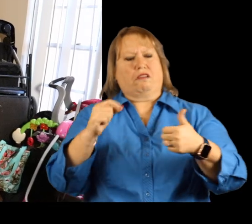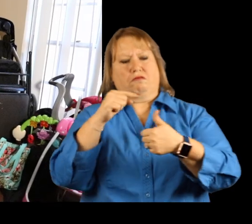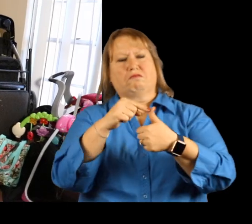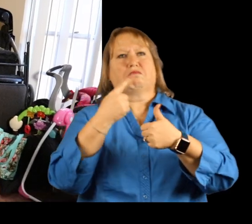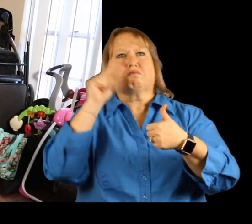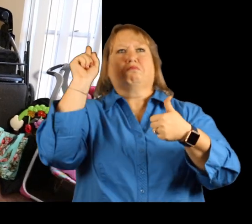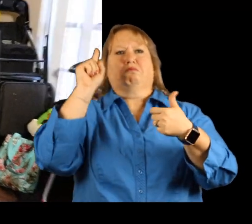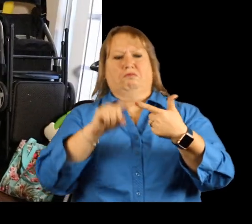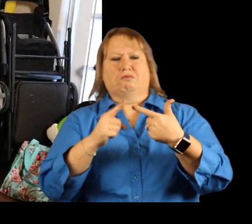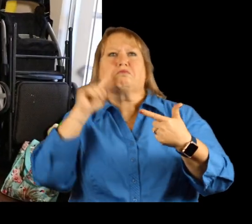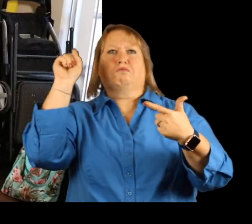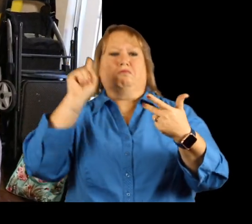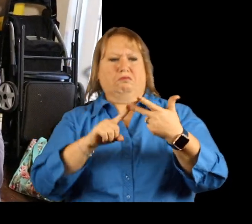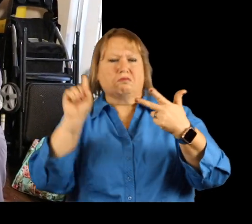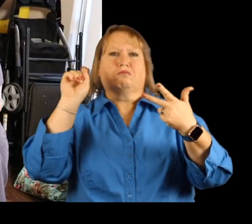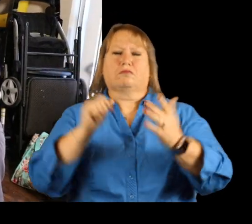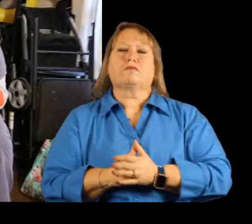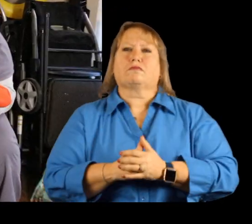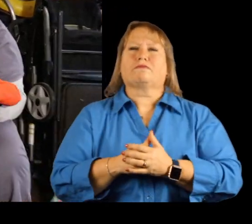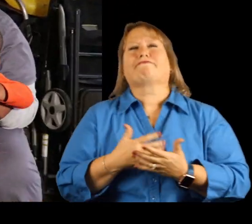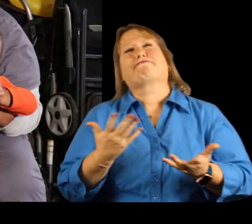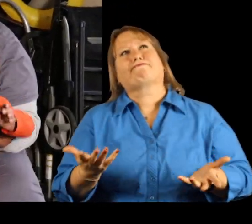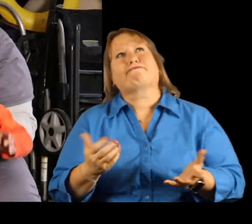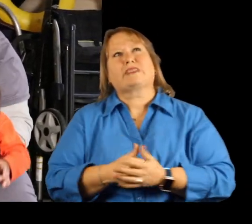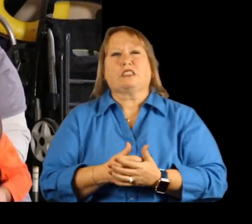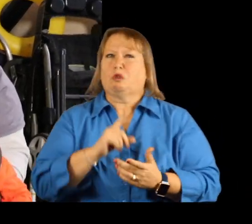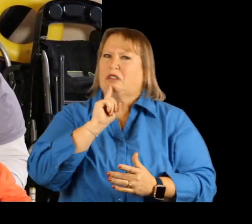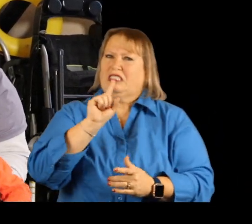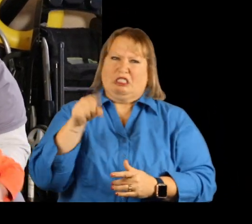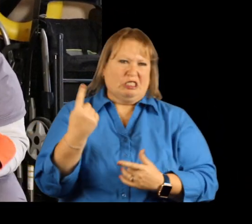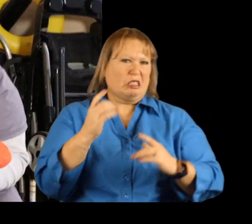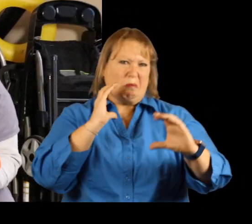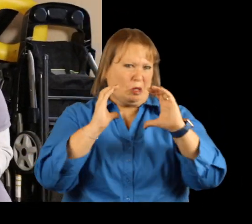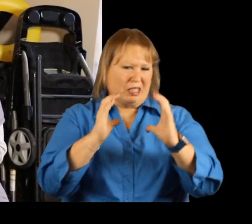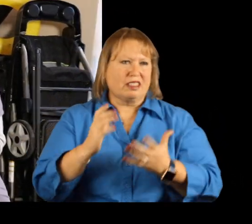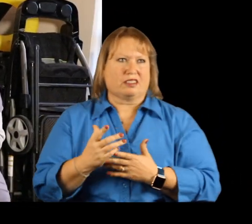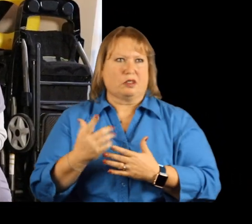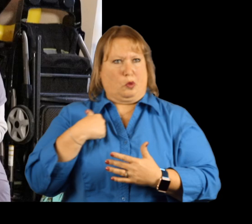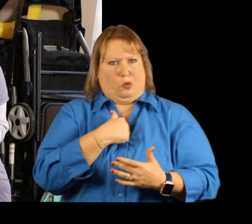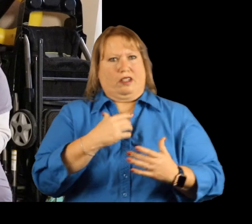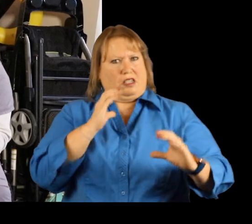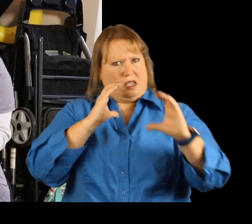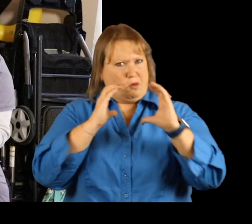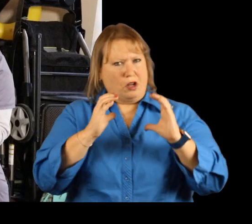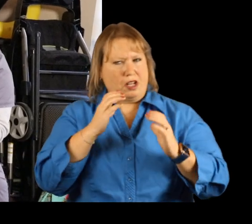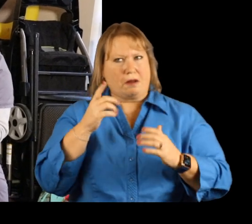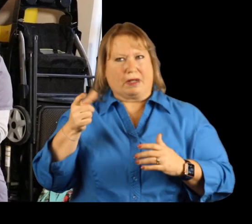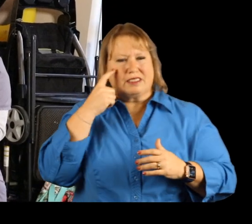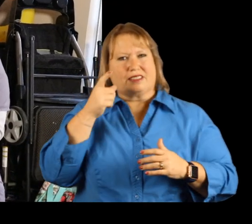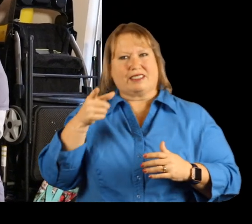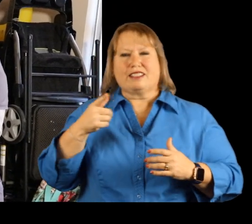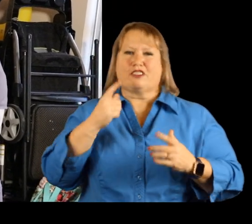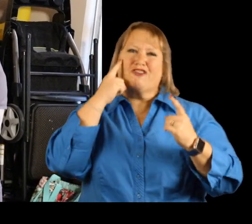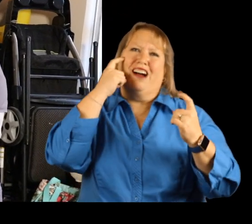Um, just communicate really, because we communicate with him whining and crying.